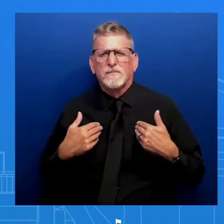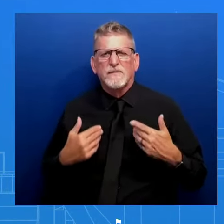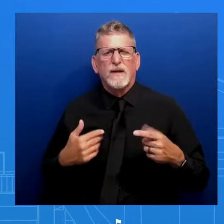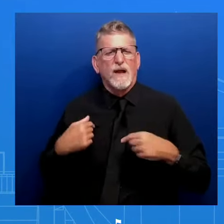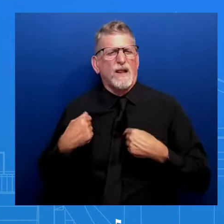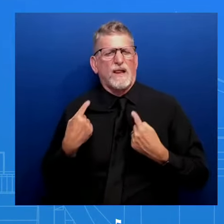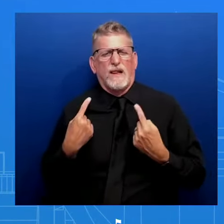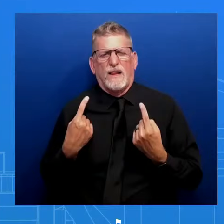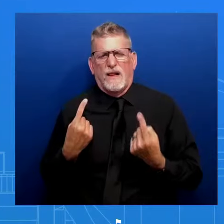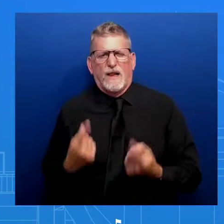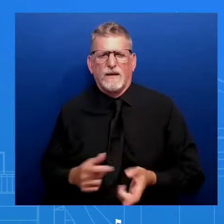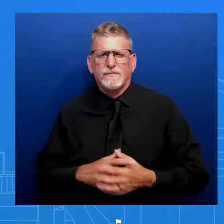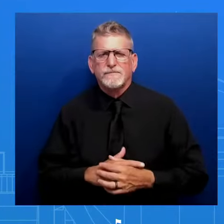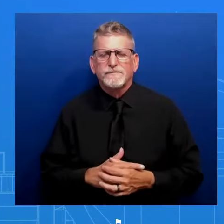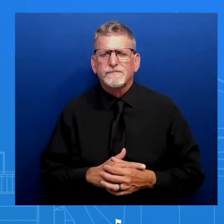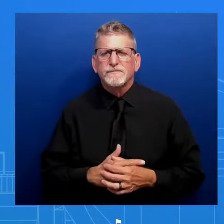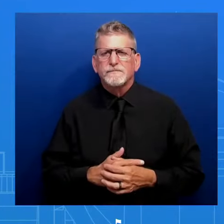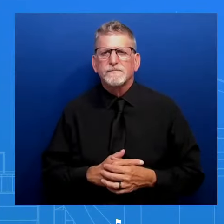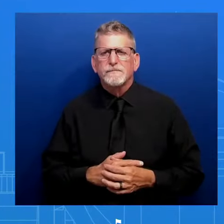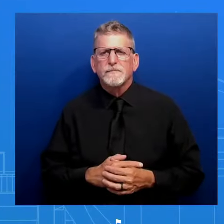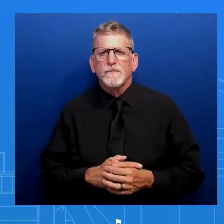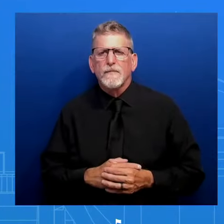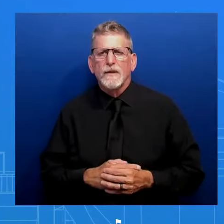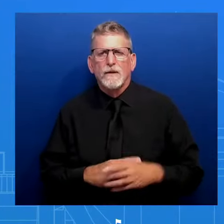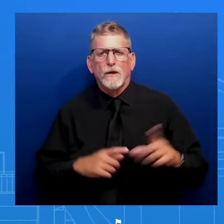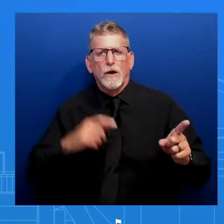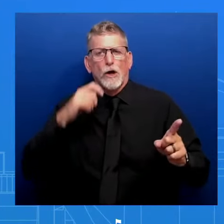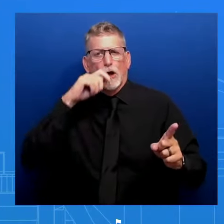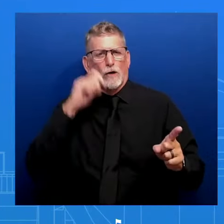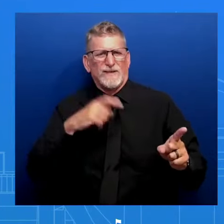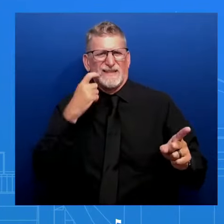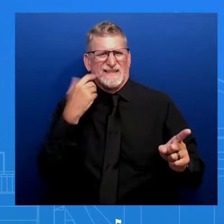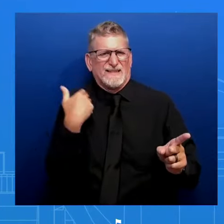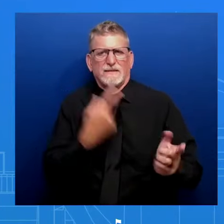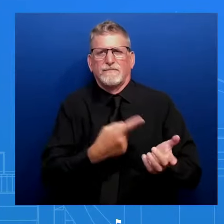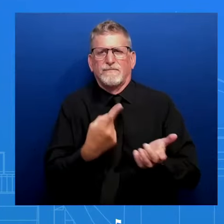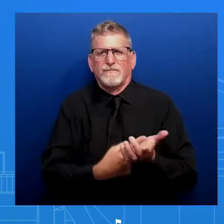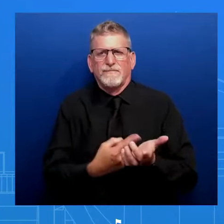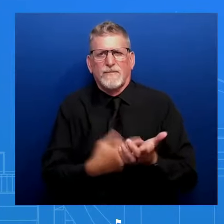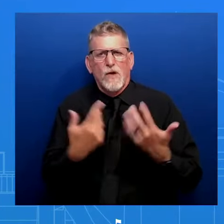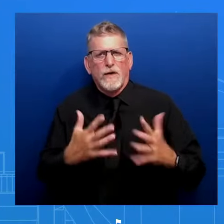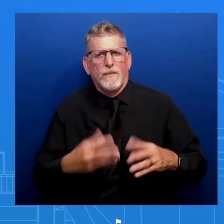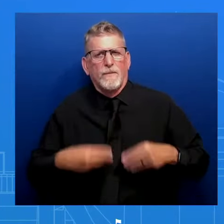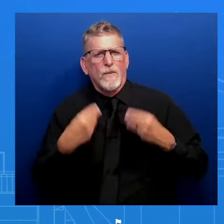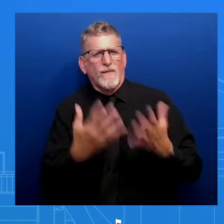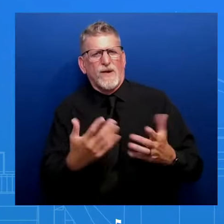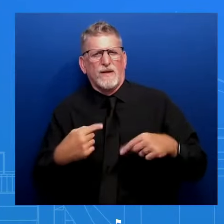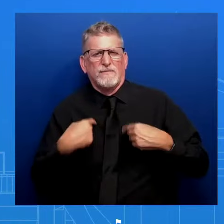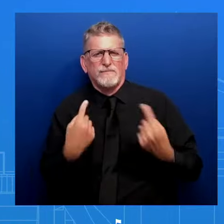through a whole big old package yesterday. And all the stuff that's in that package is stuff that's relevant to the fight